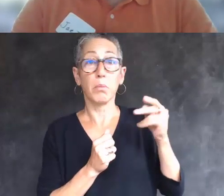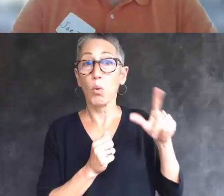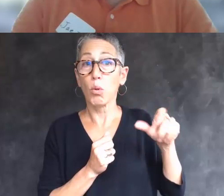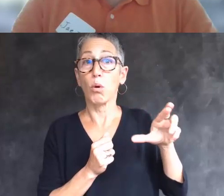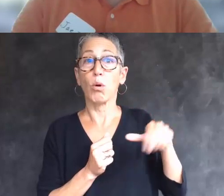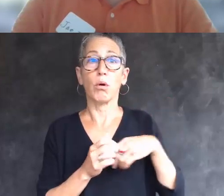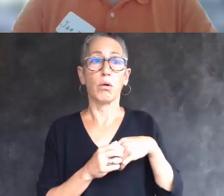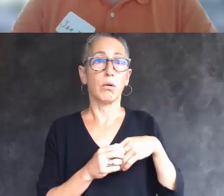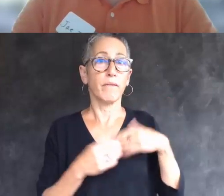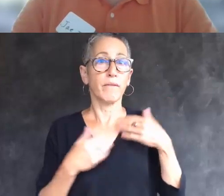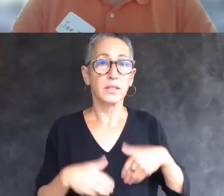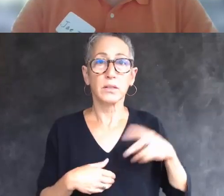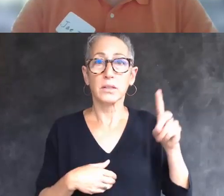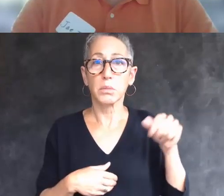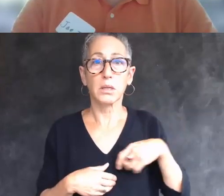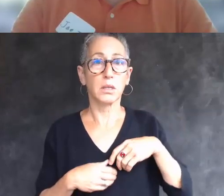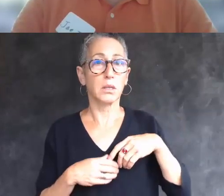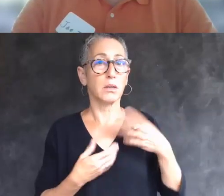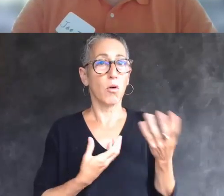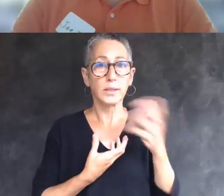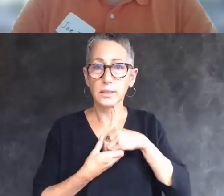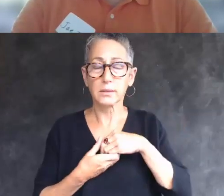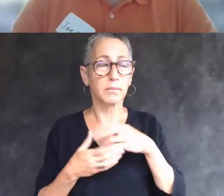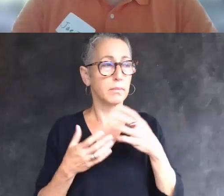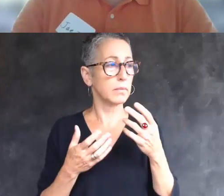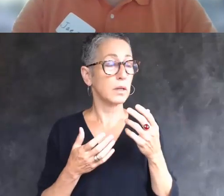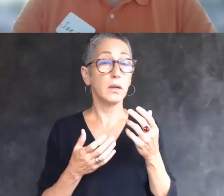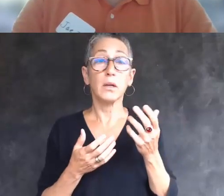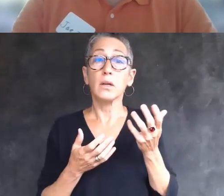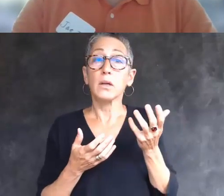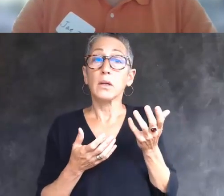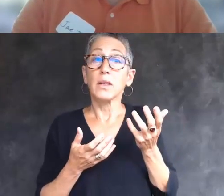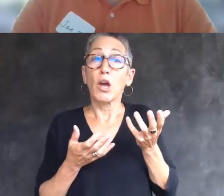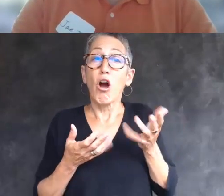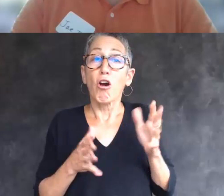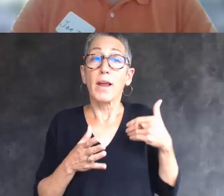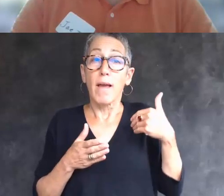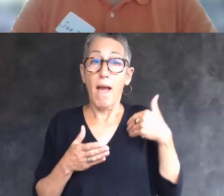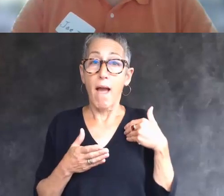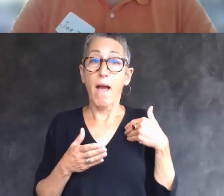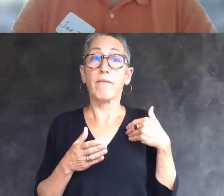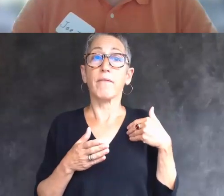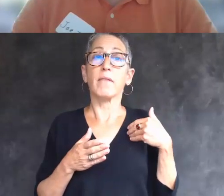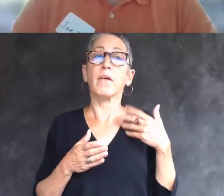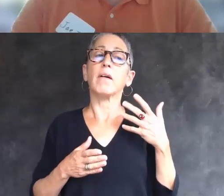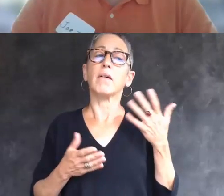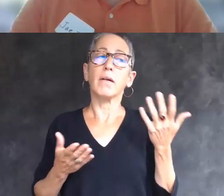it’s autism, I already have something where I'm not functioning in the same way that my peers are.